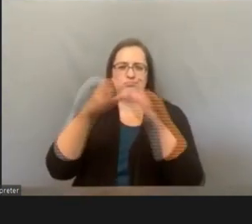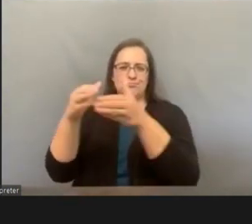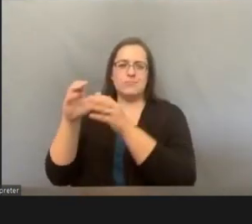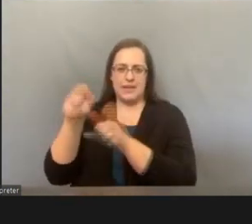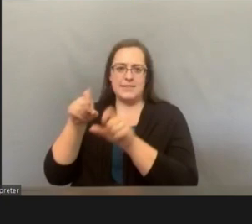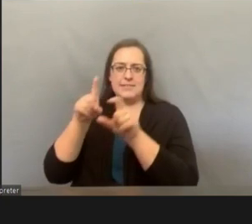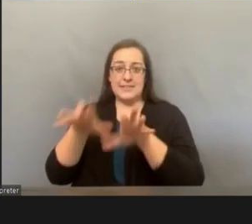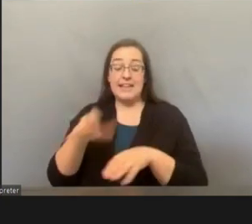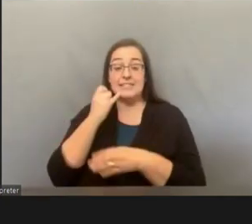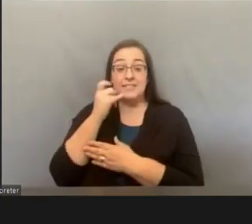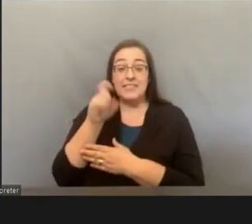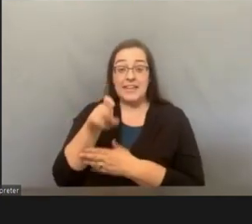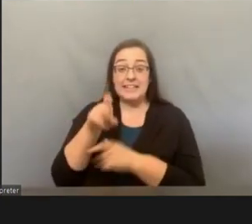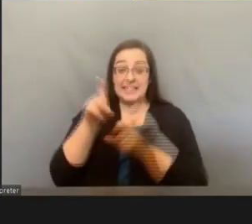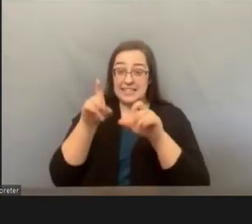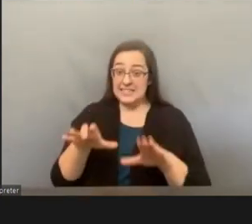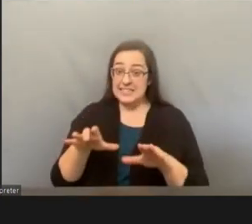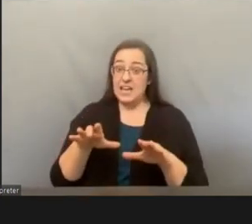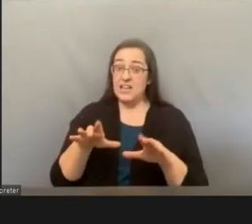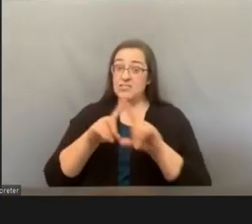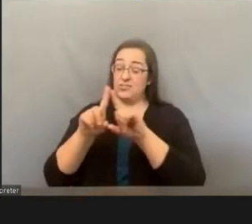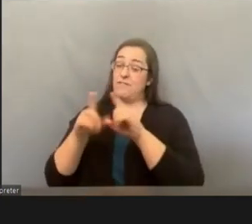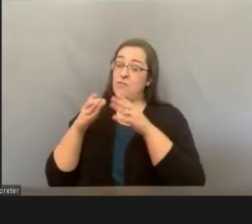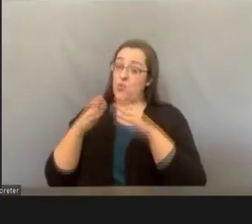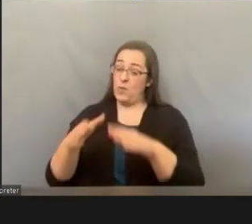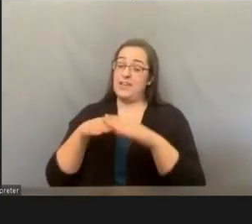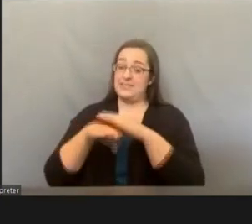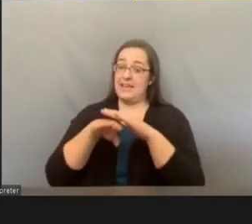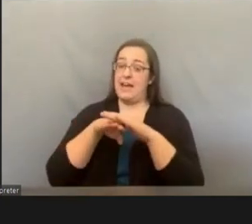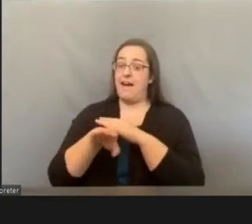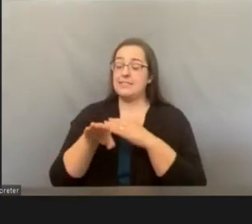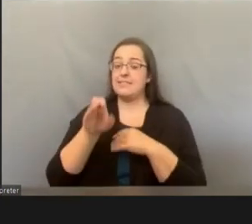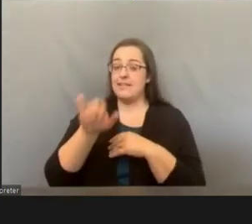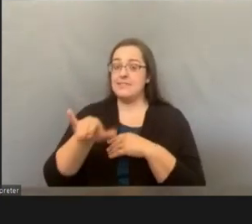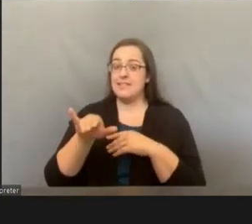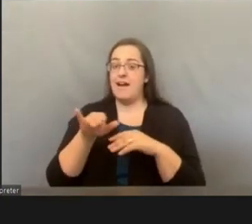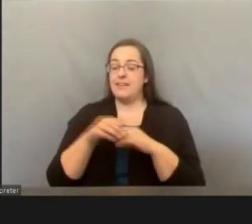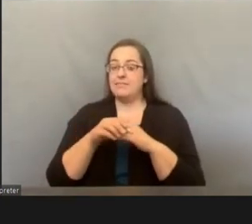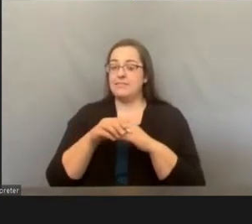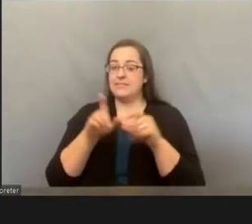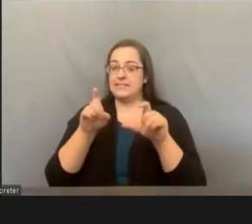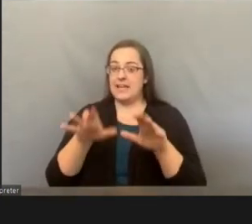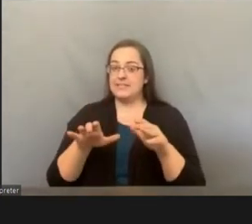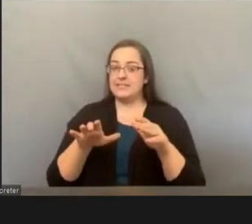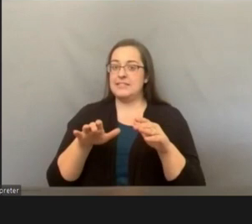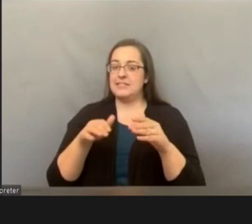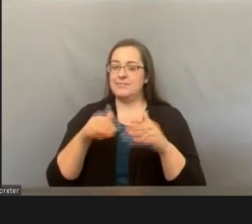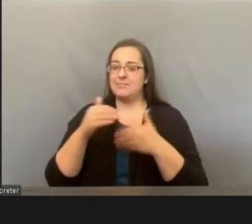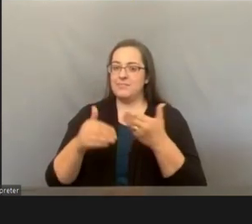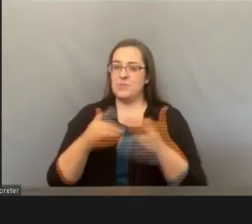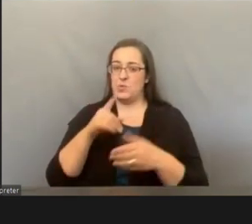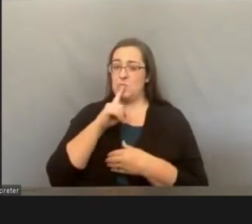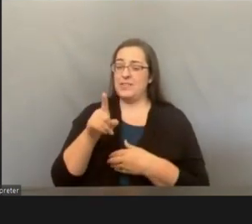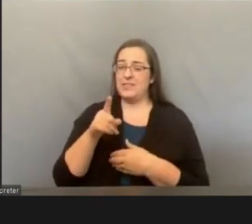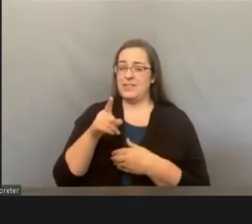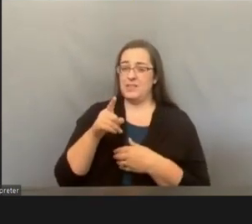TEXAS TECH DRIVE-THROUGH THE HOSPITALS, PRIVATE PHYSICIANS